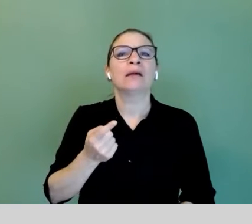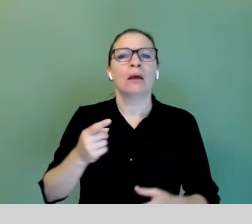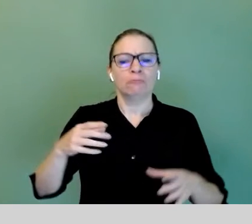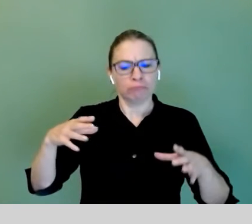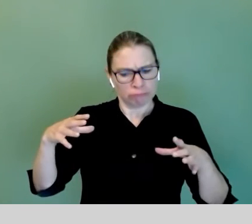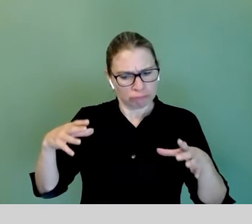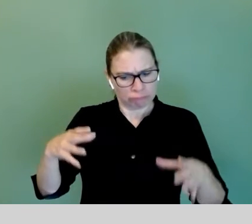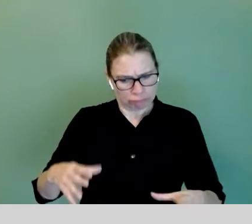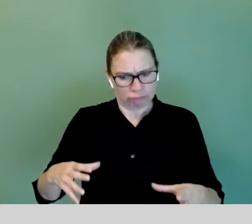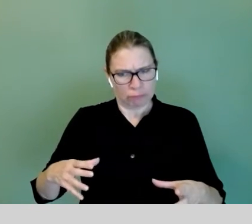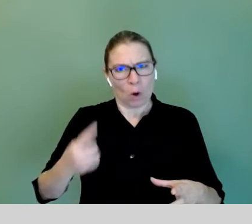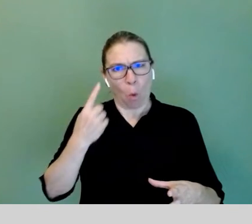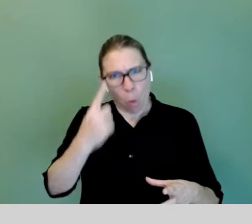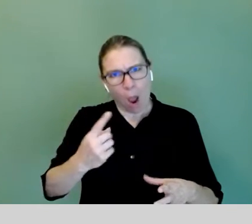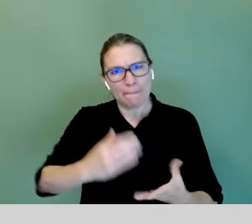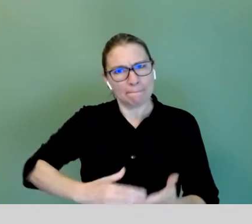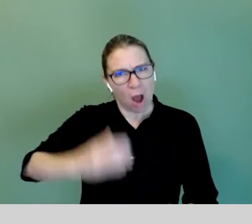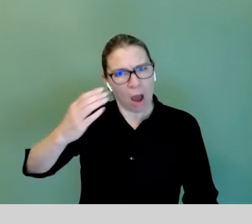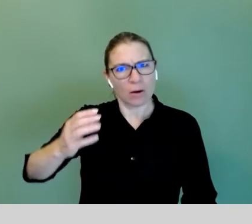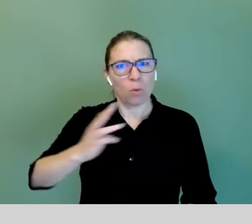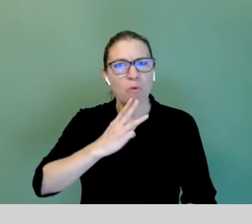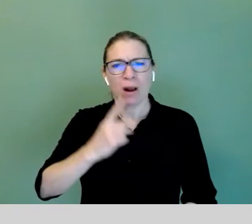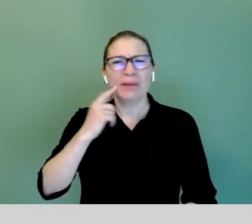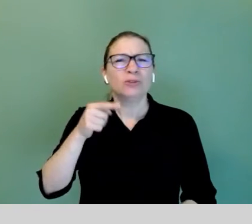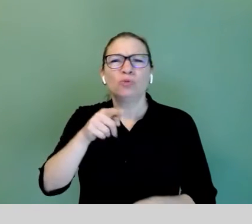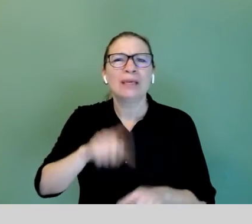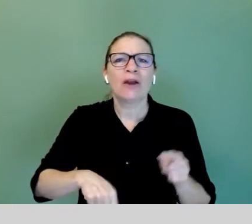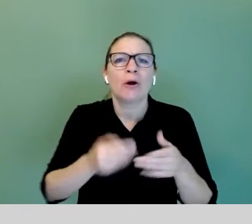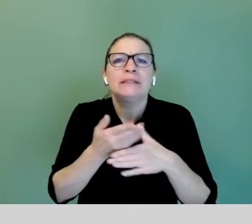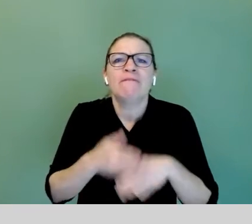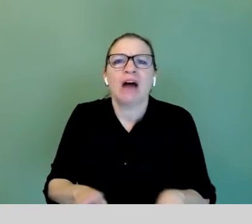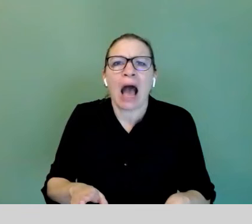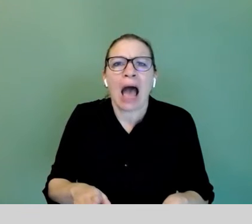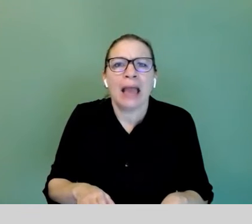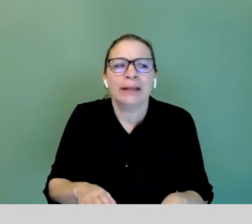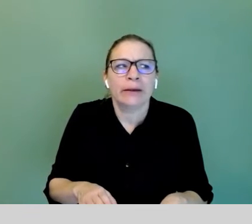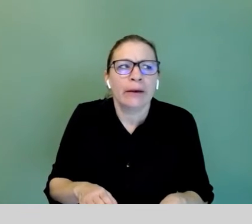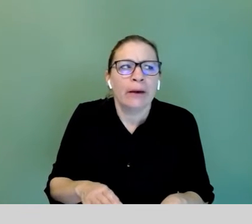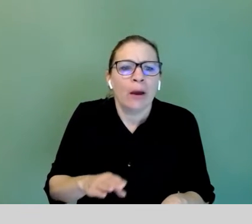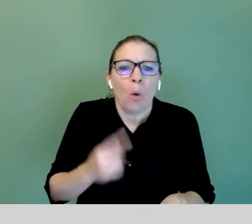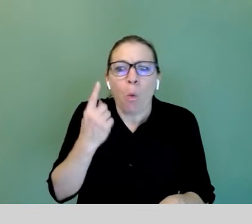there will be always one bottle of water because you cannot just divide